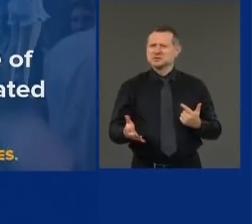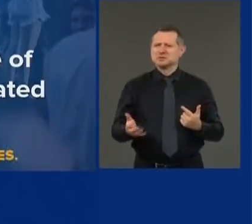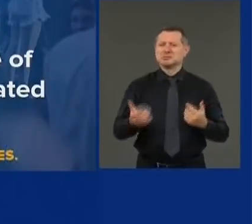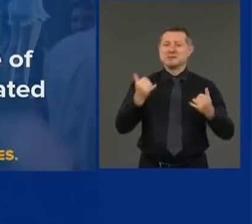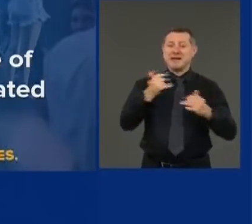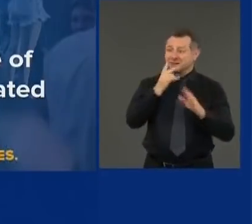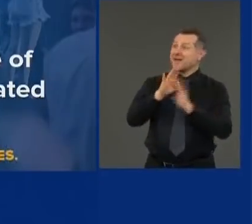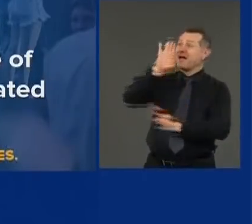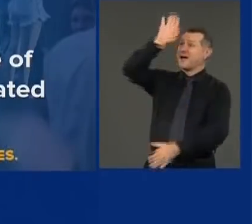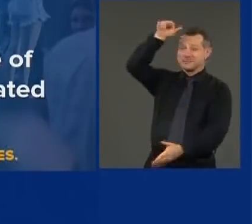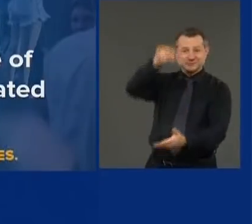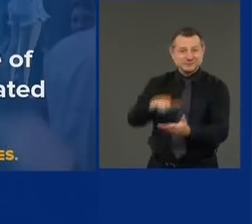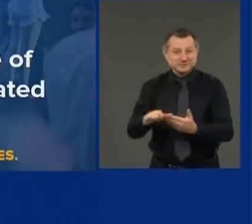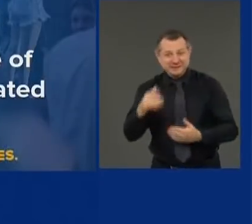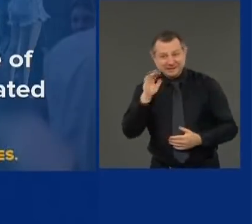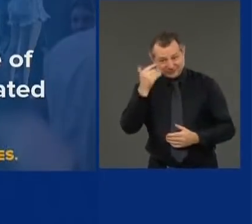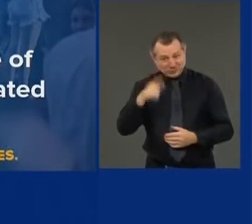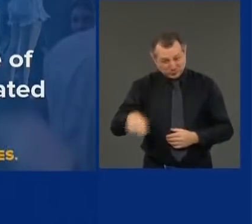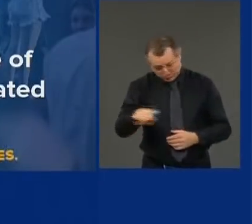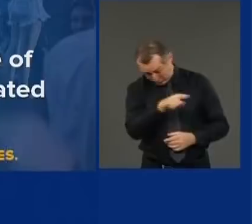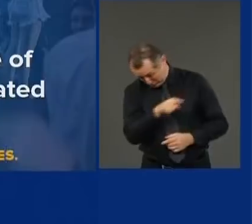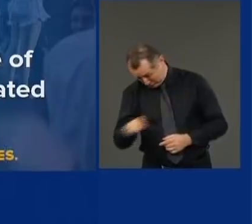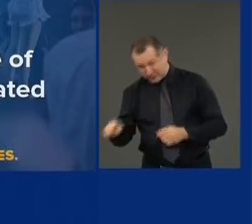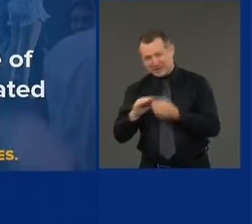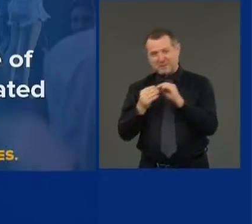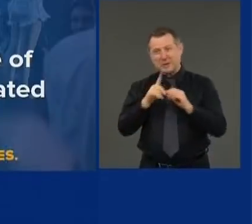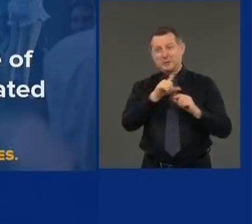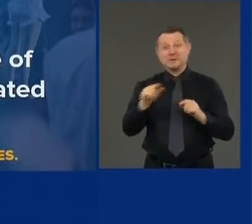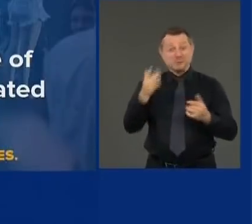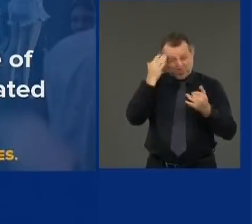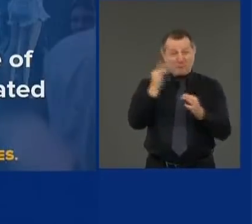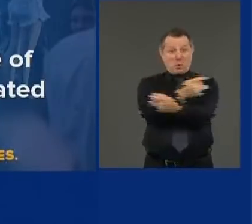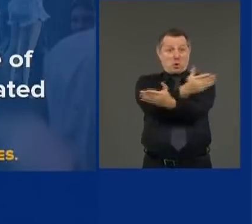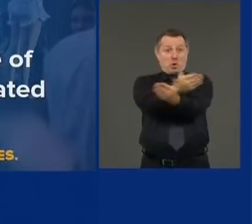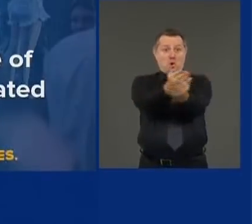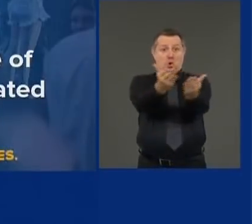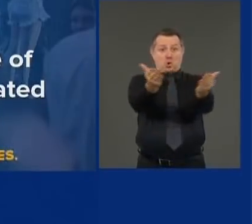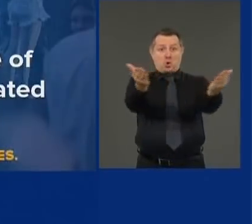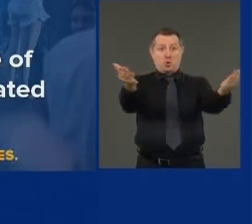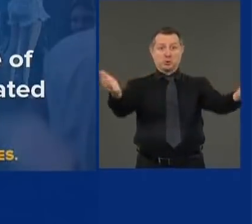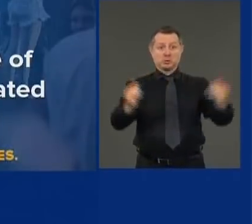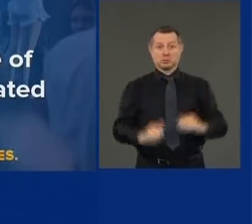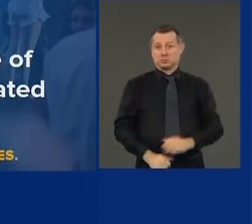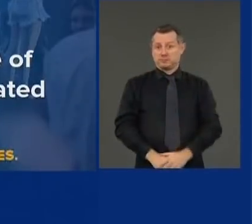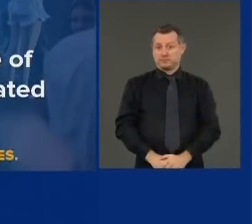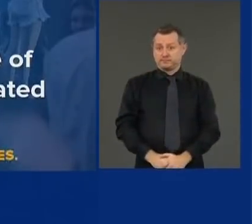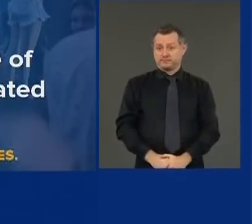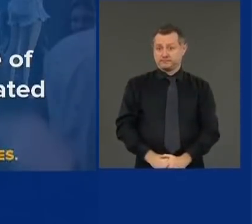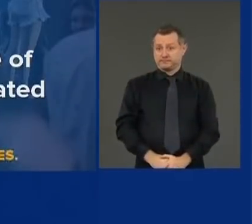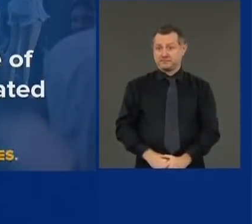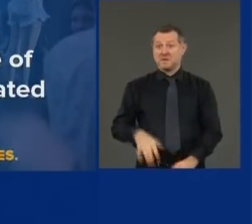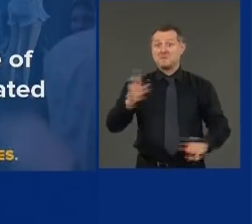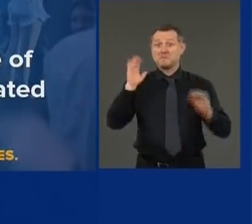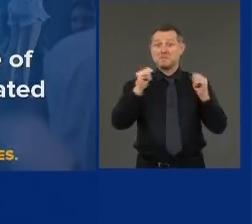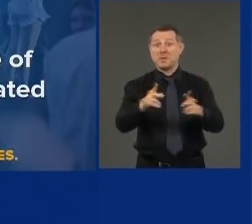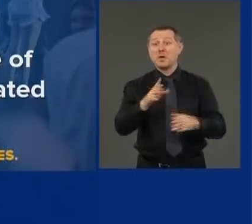GOING TO CHANGE THE OUTCOME. IT IS THAT SIMPLE. THAT CURVE WAS PURELY A FUNCTION